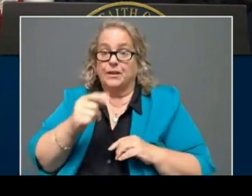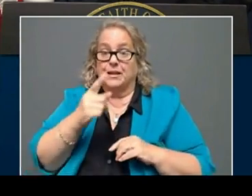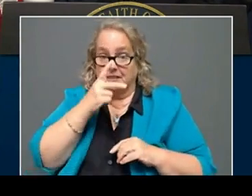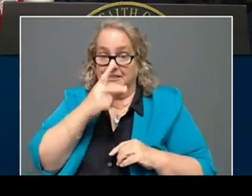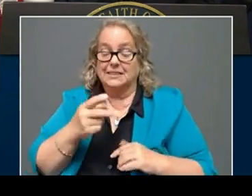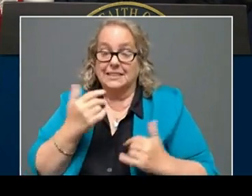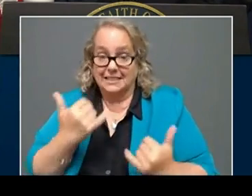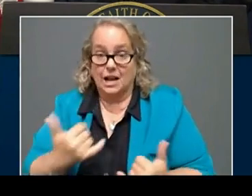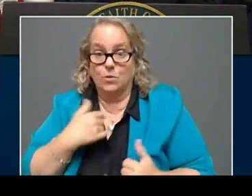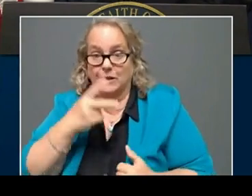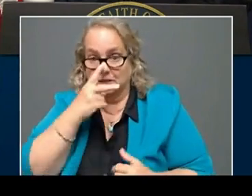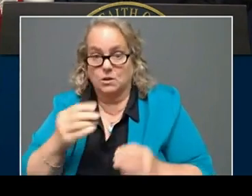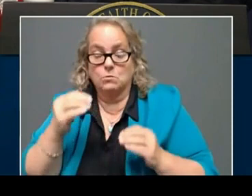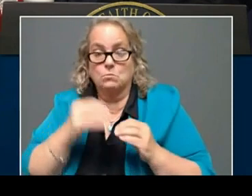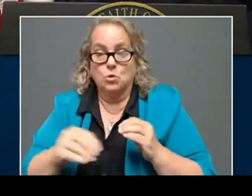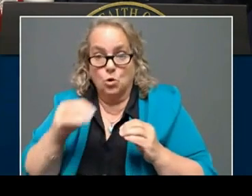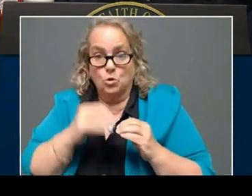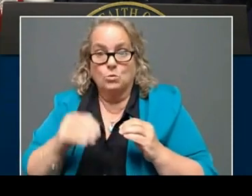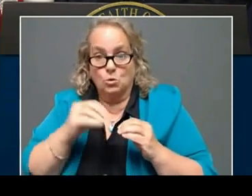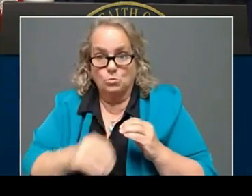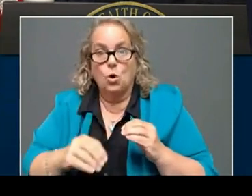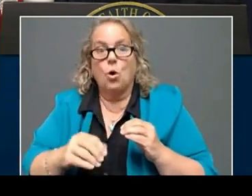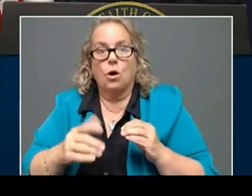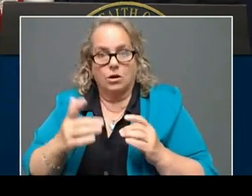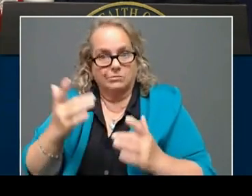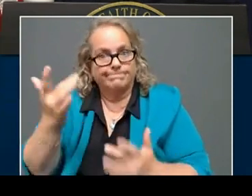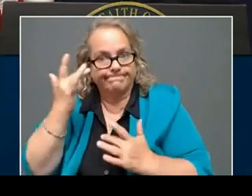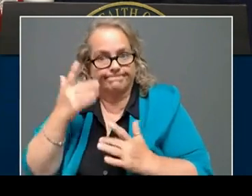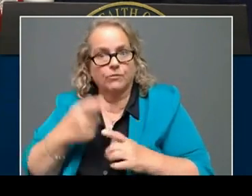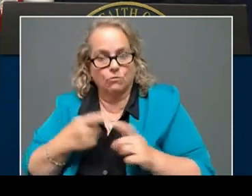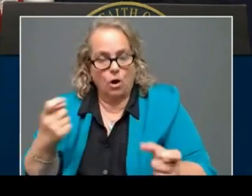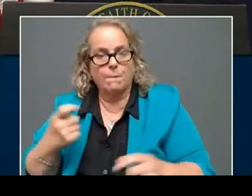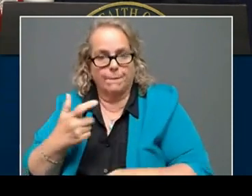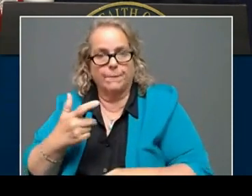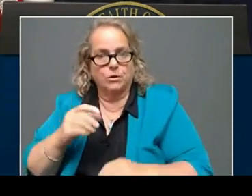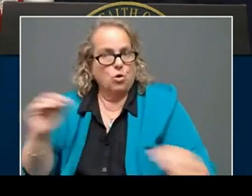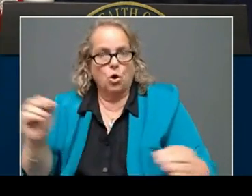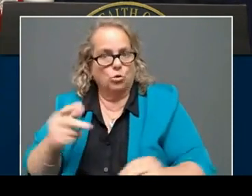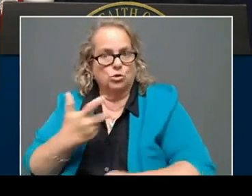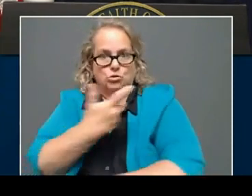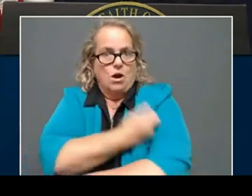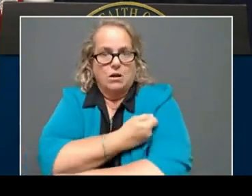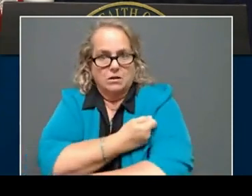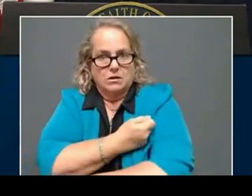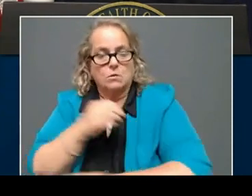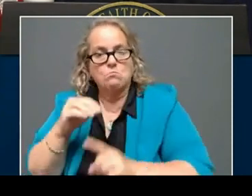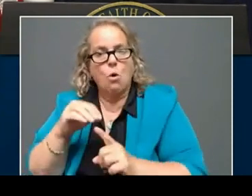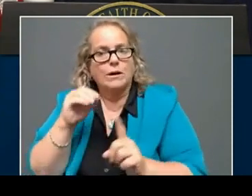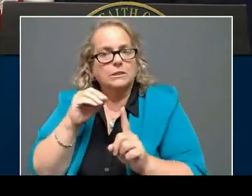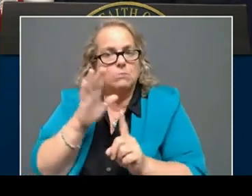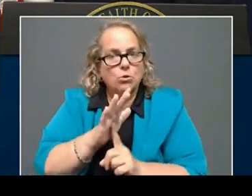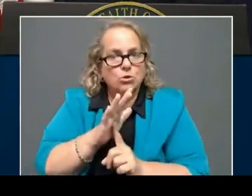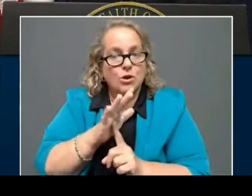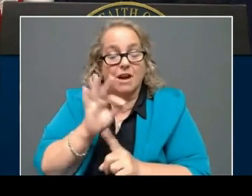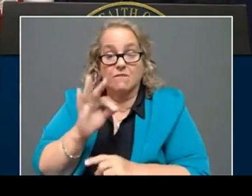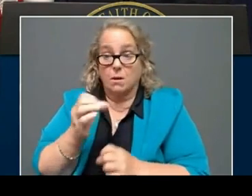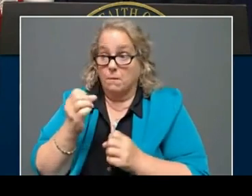breakthrough. And and there could be a number of explanations for that. There's also more exposure if there are more unvaccinated people who have the